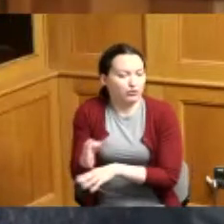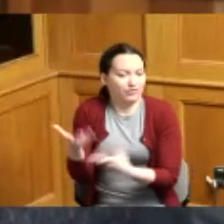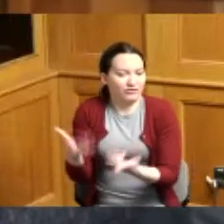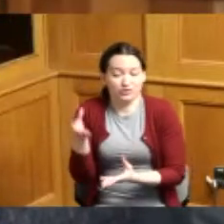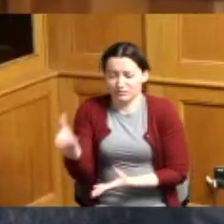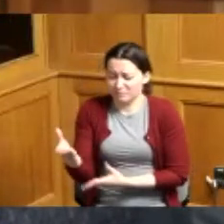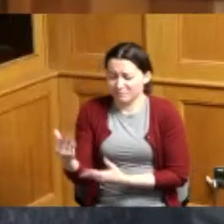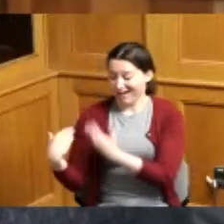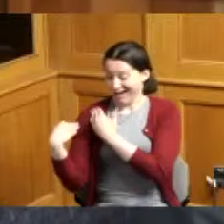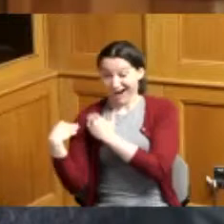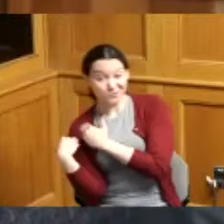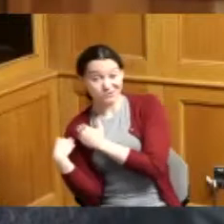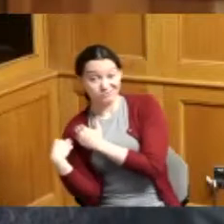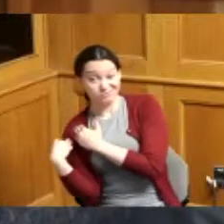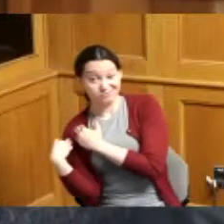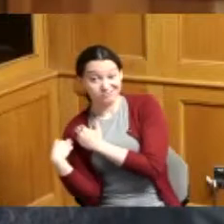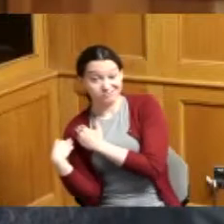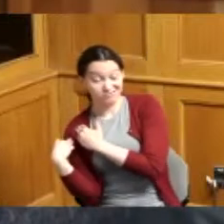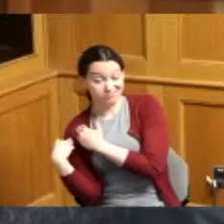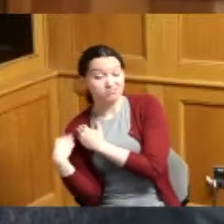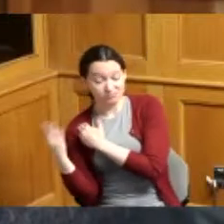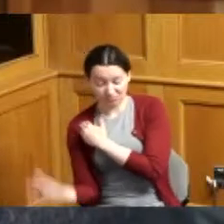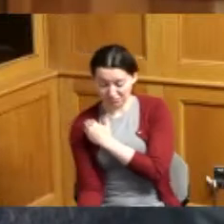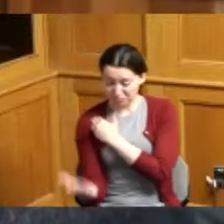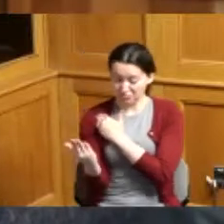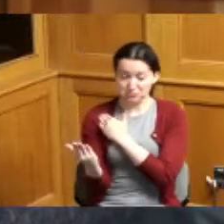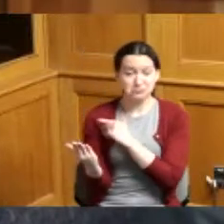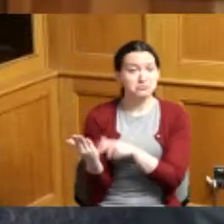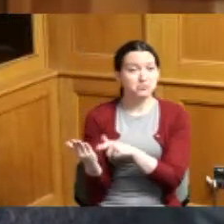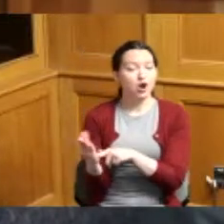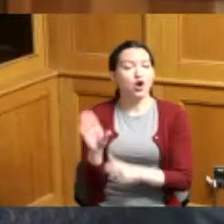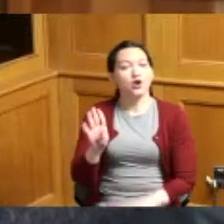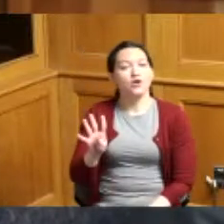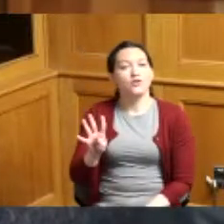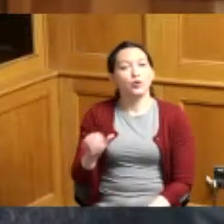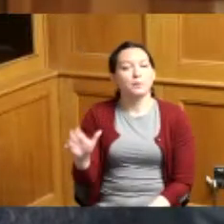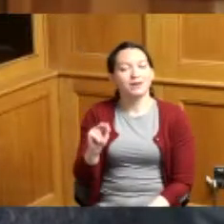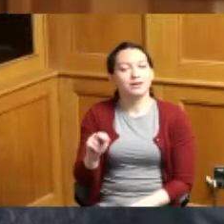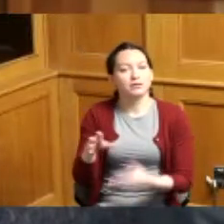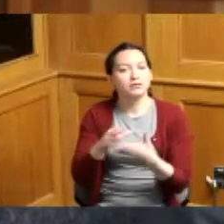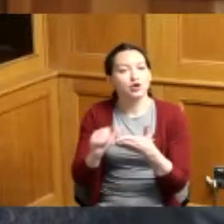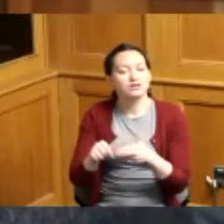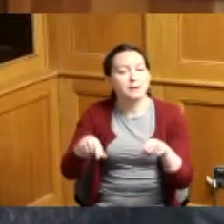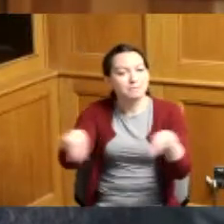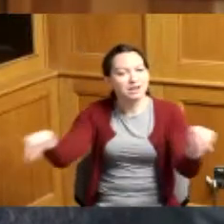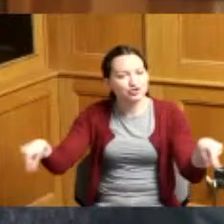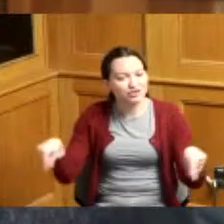obligation that we are looking at is four million dollars for the pitch six million dollars for